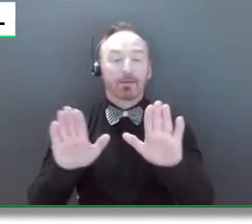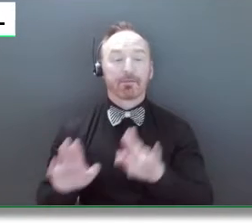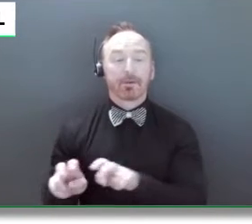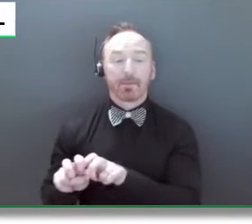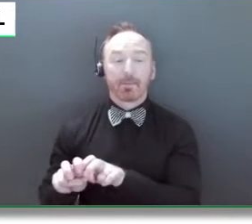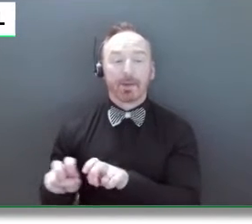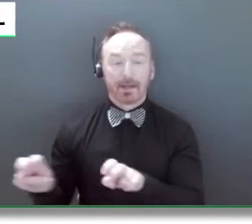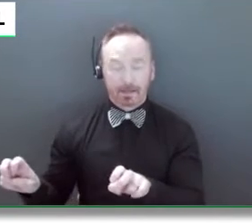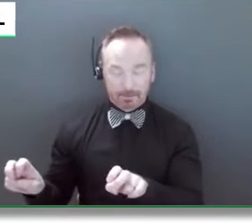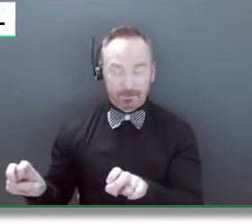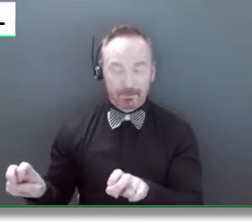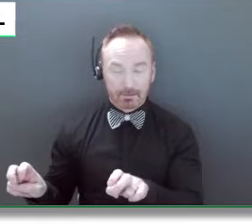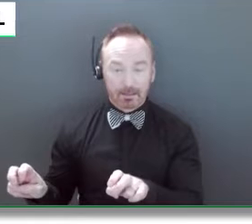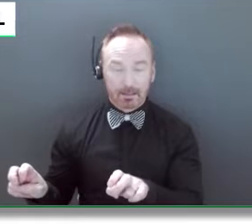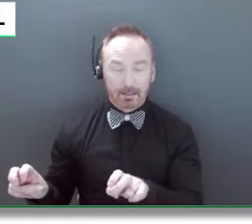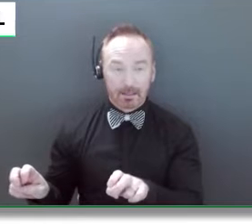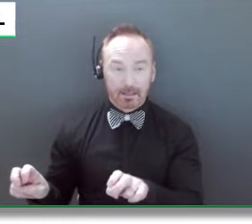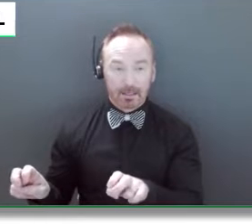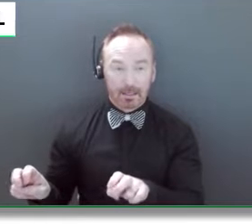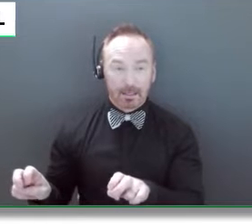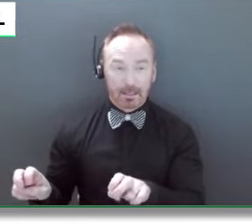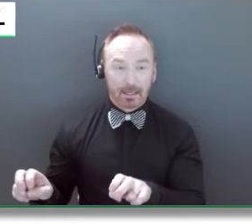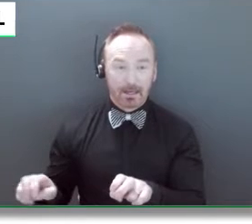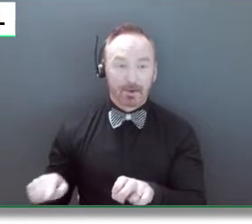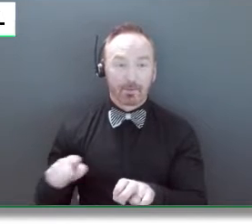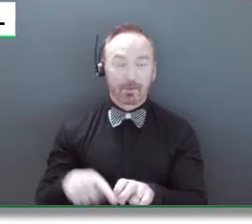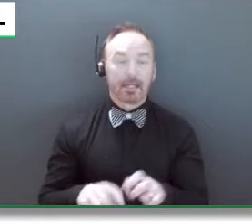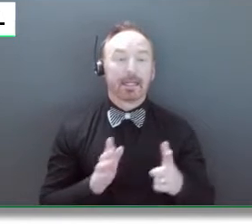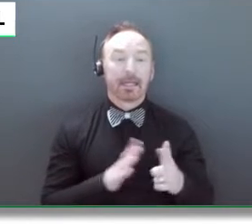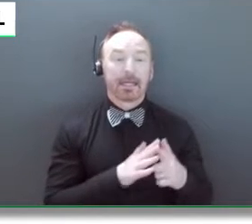privileged to play and recreate on the traditional lands of the Treaty seven uh